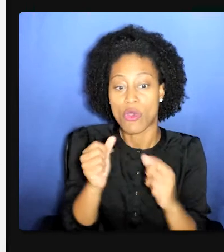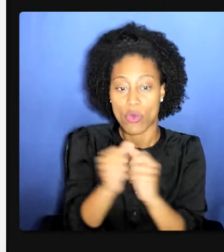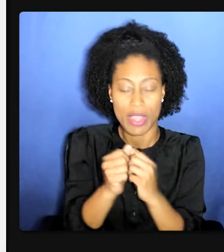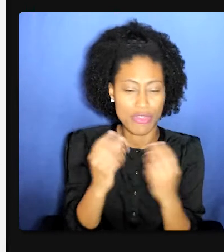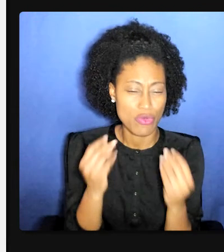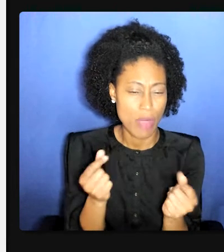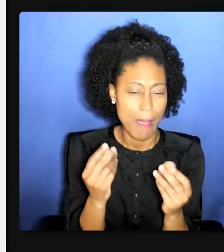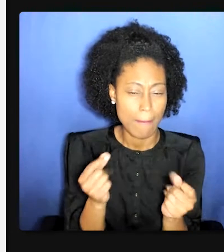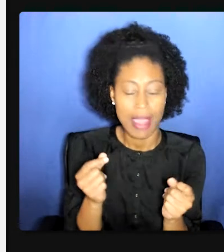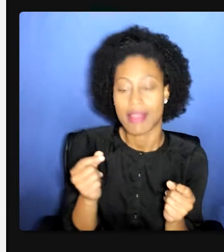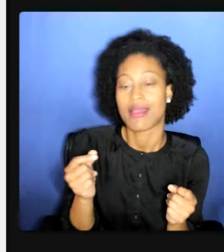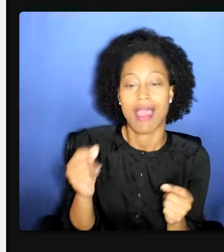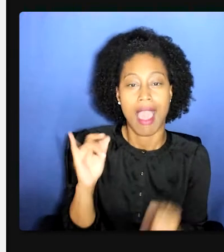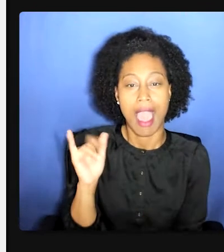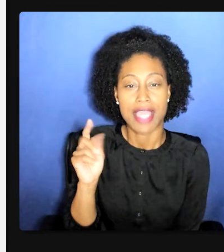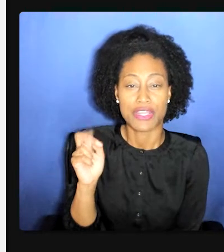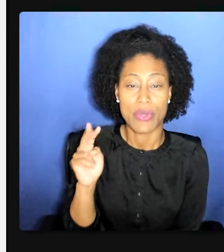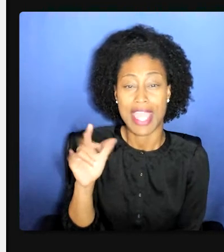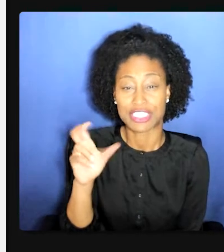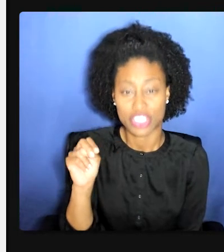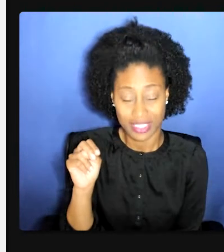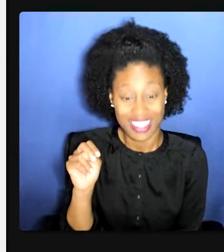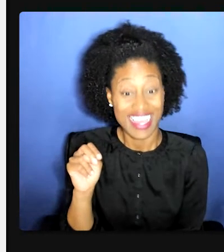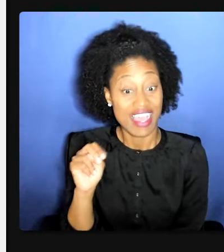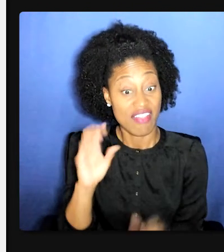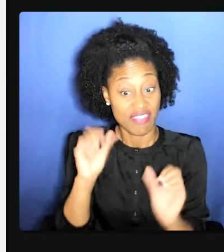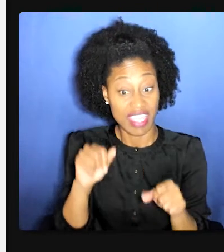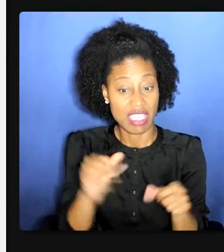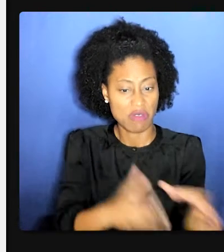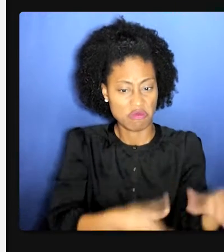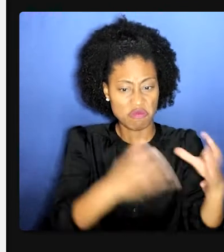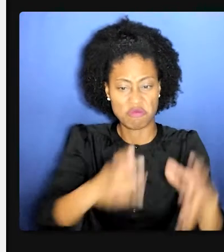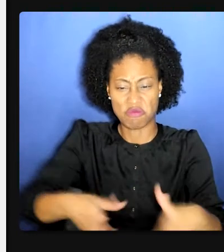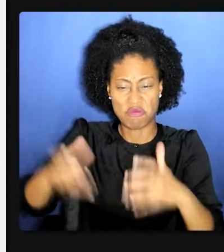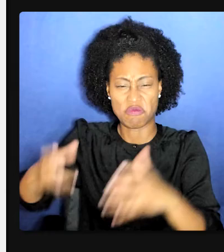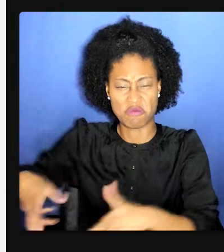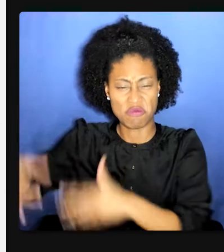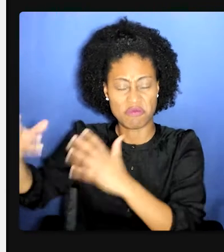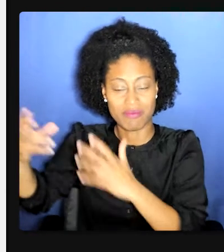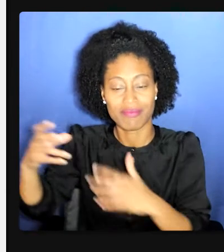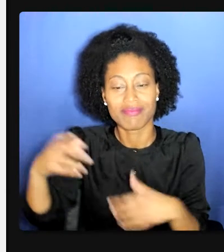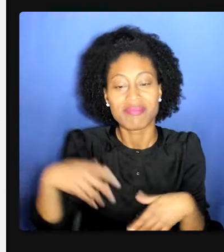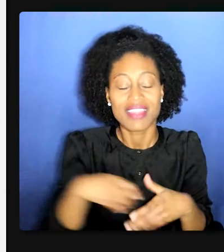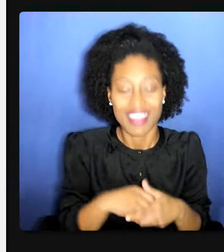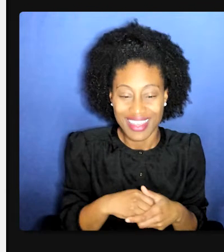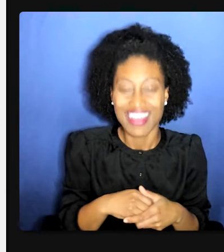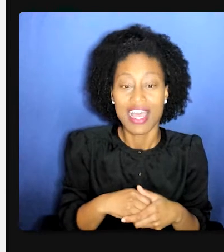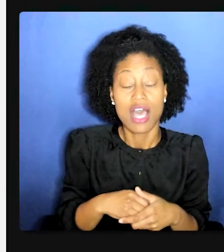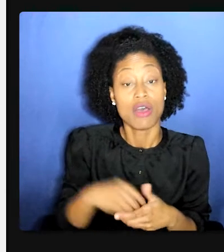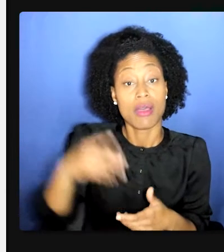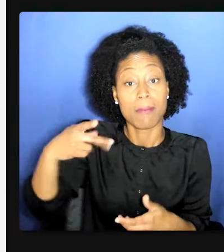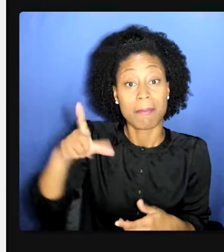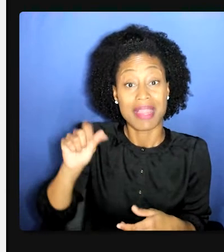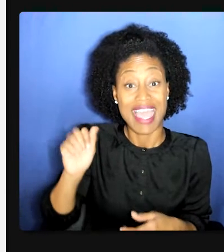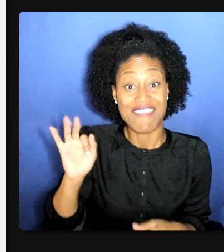All of this iteration can be in one of the different bucket and the tools of PlayFab can help you for it.